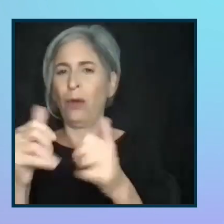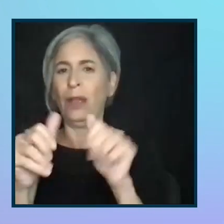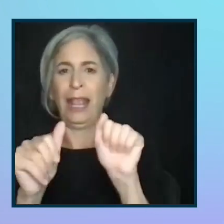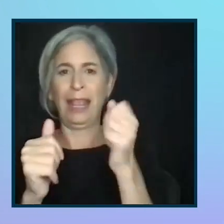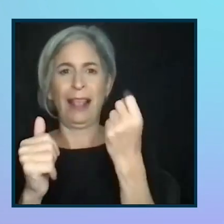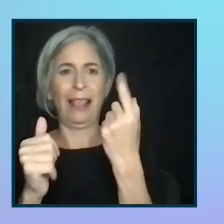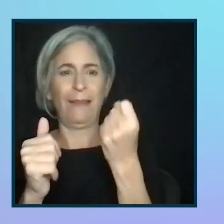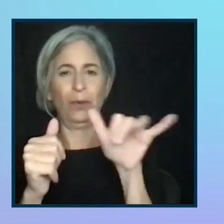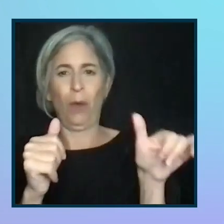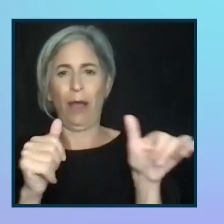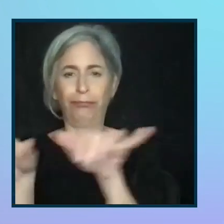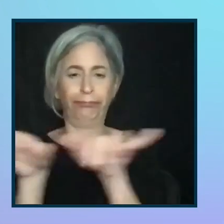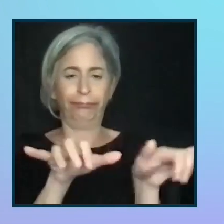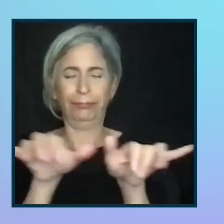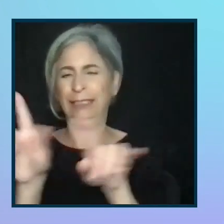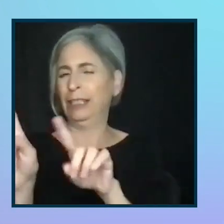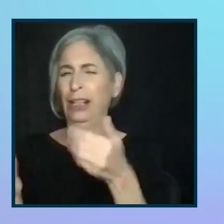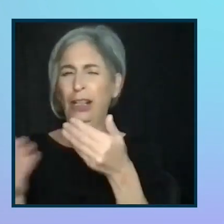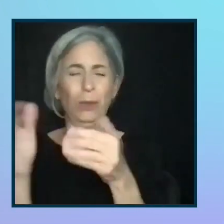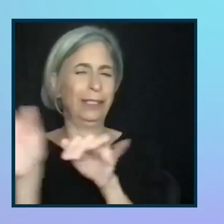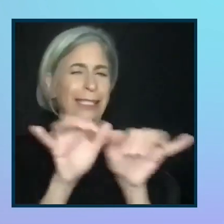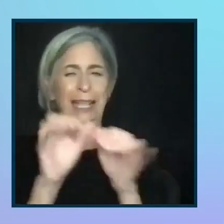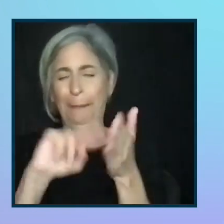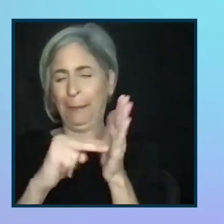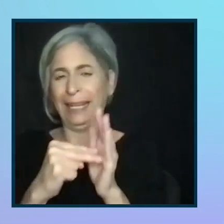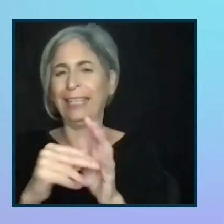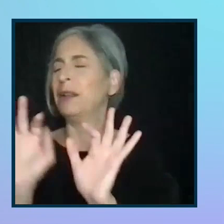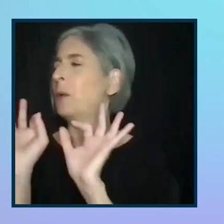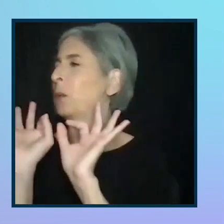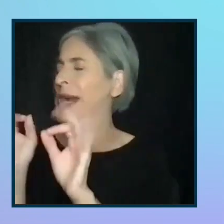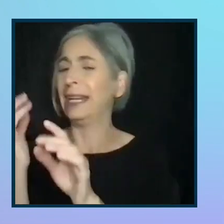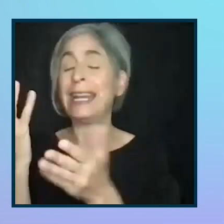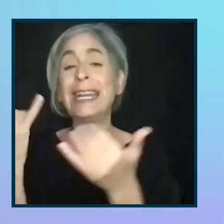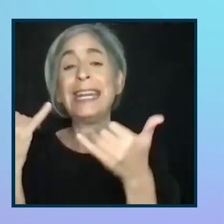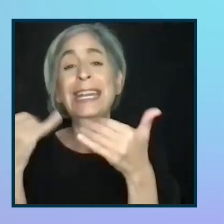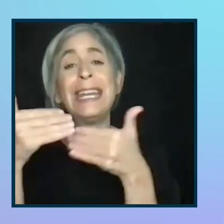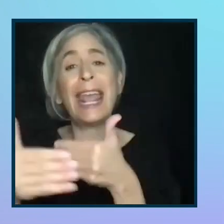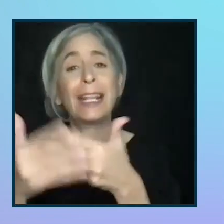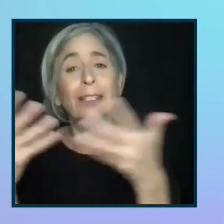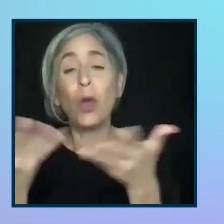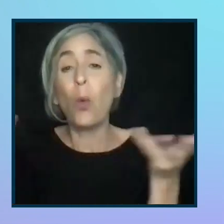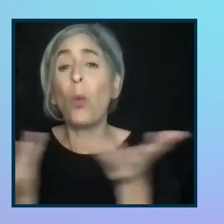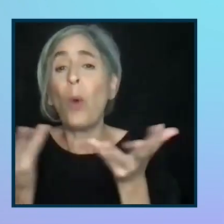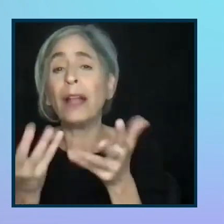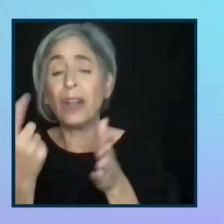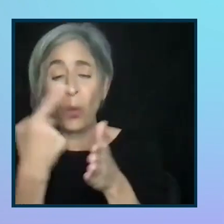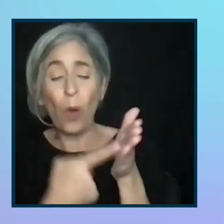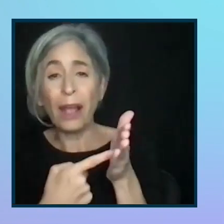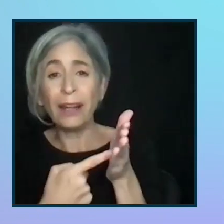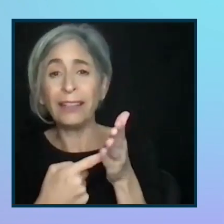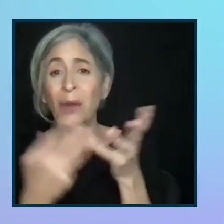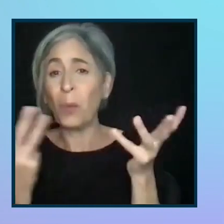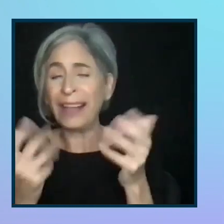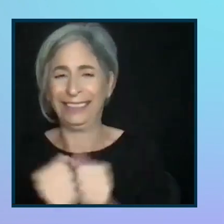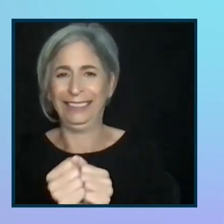Yes, bingo! Exactly. Which leads to the what. So if we know the who, and we know that we're here to make change happen,